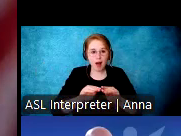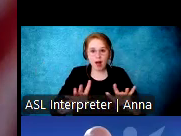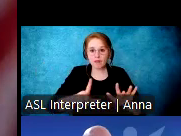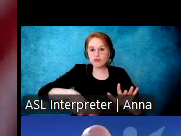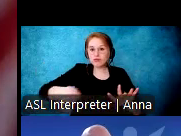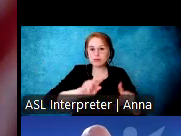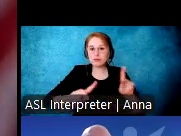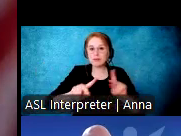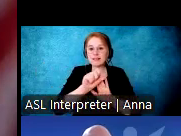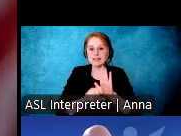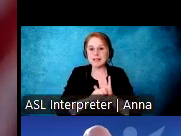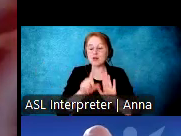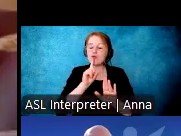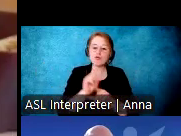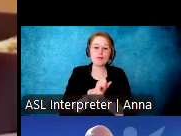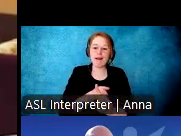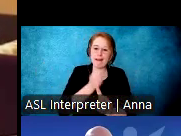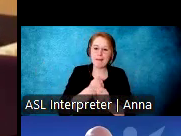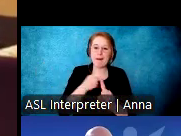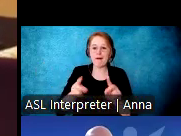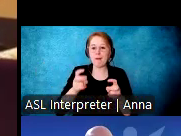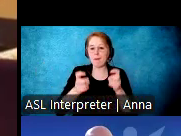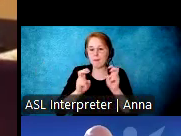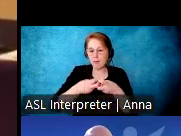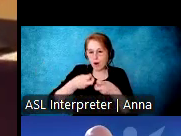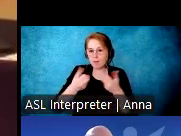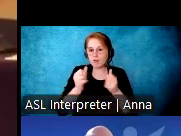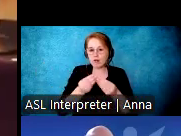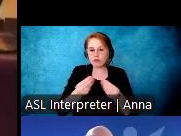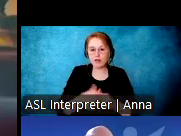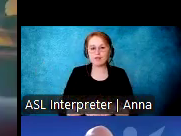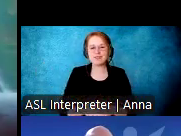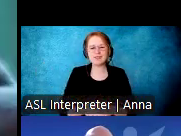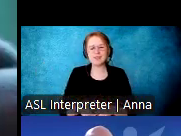on the problem we're trying to solve. Everyone deserves that comfort to know that the person